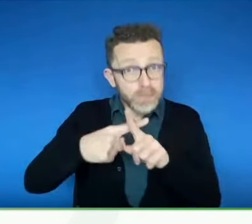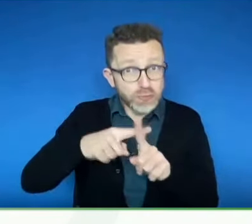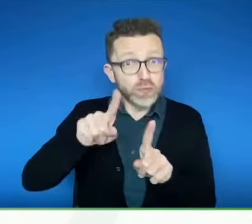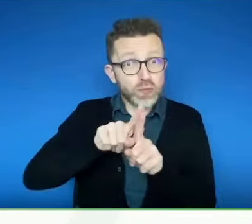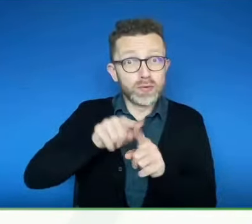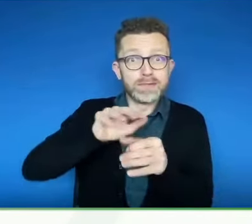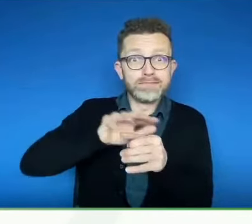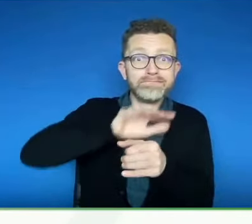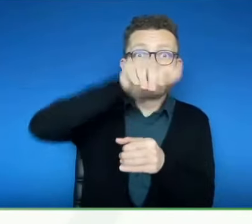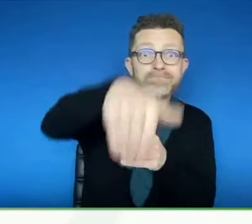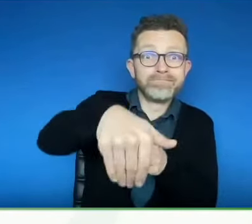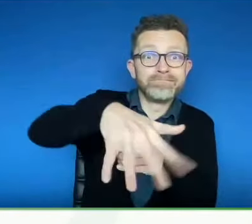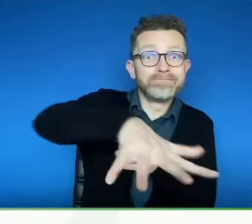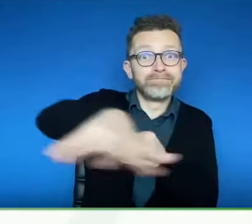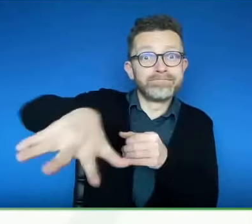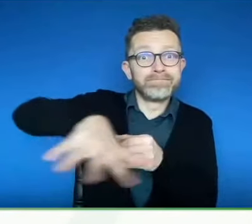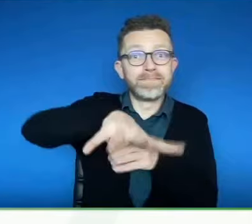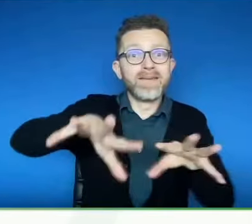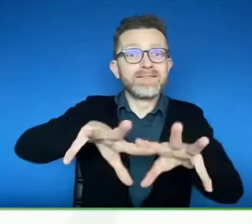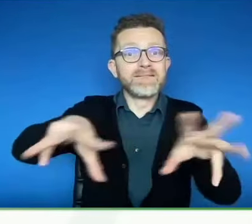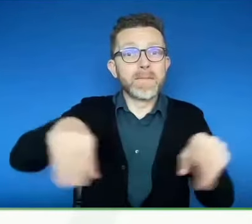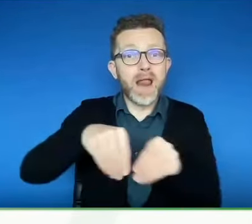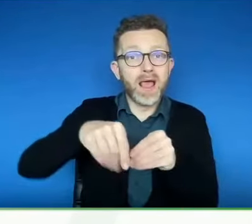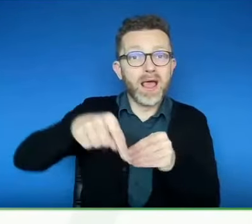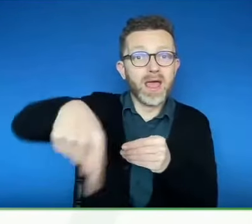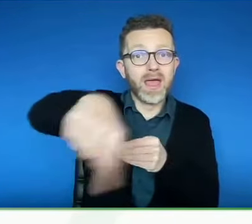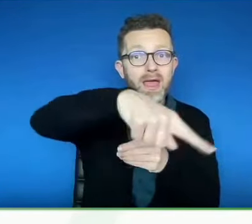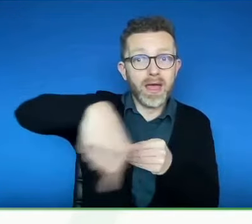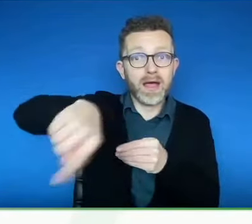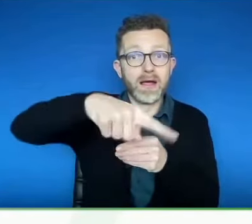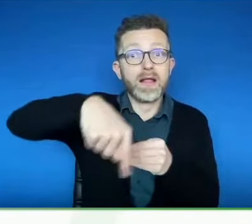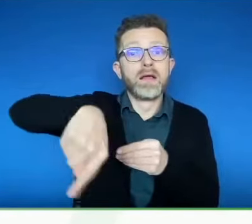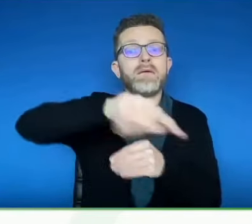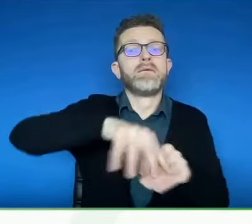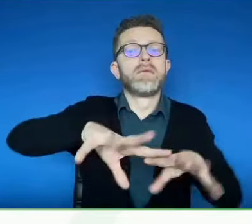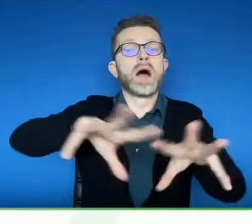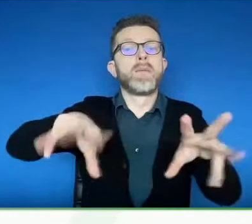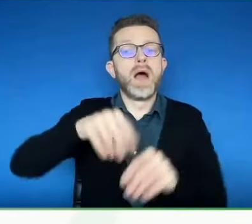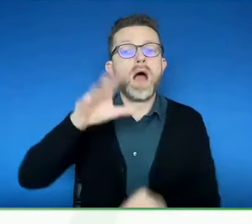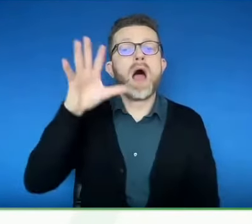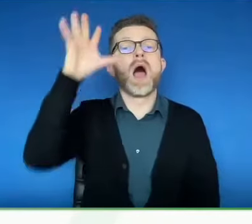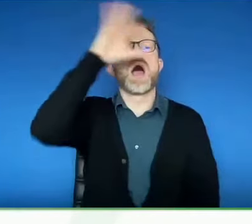they get and they do not have a right to speak in their own family?